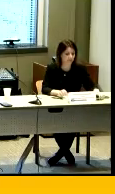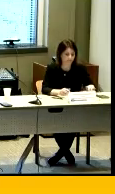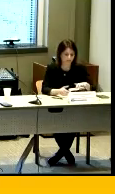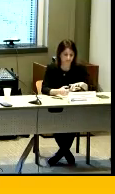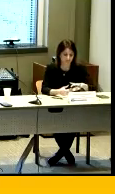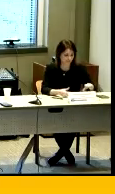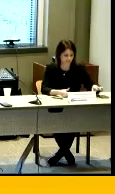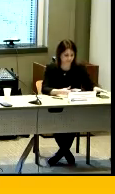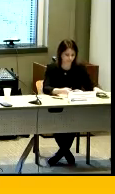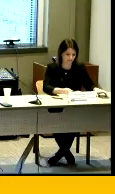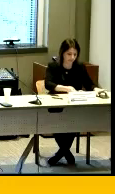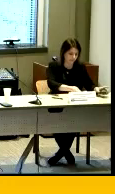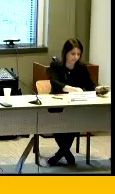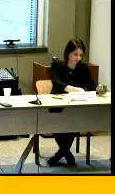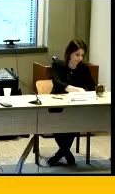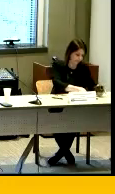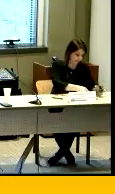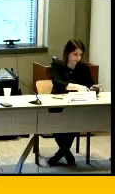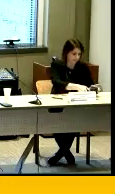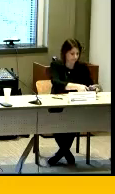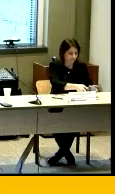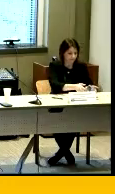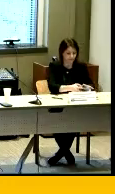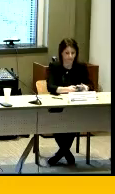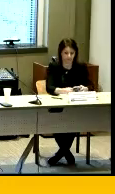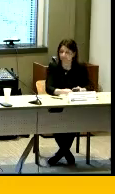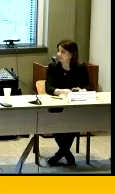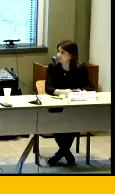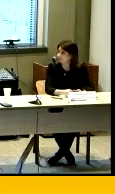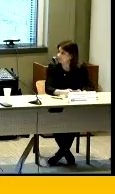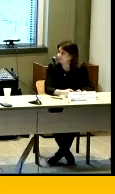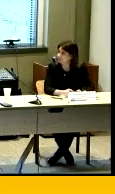And today marks beginning of the third year ACD meetings.